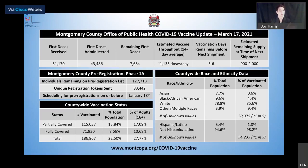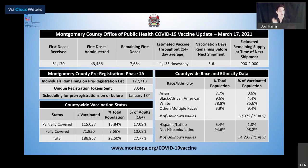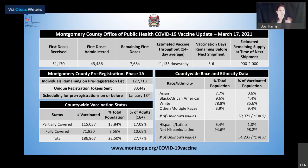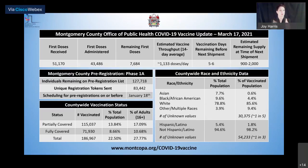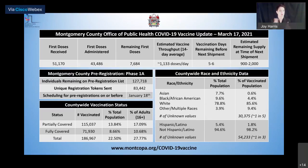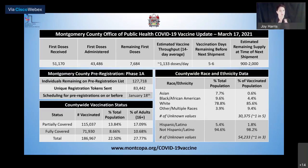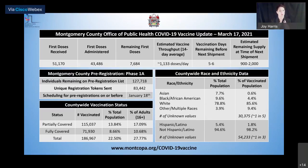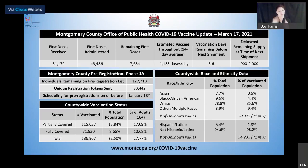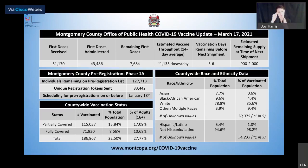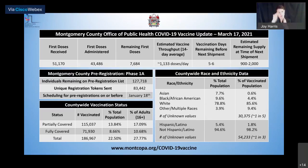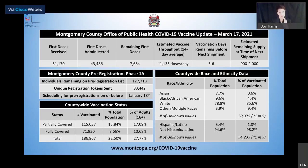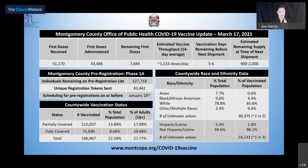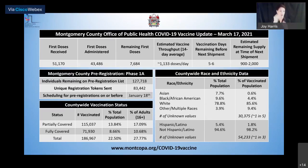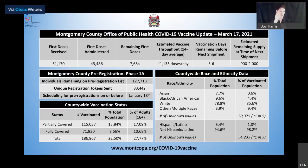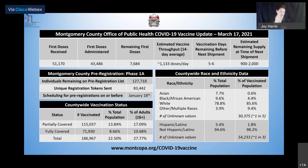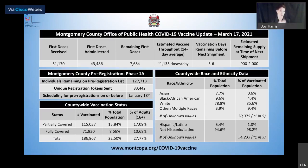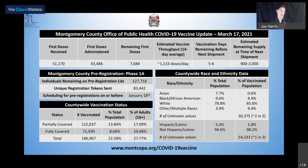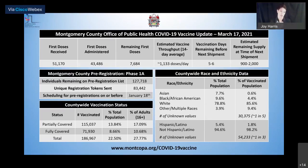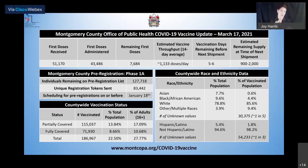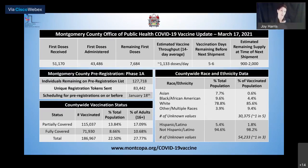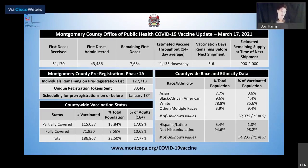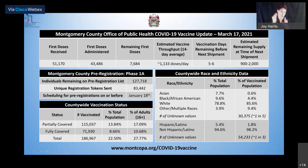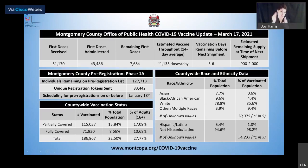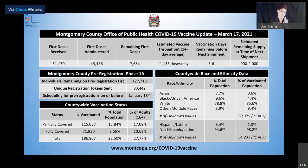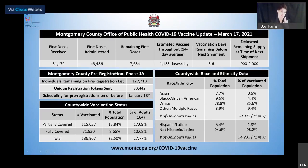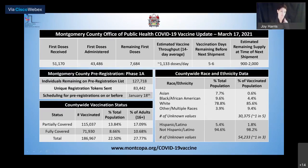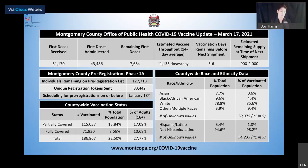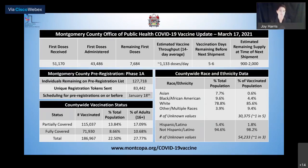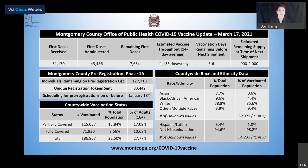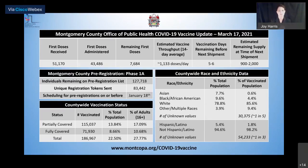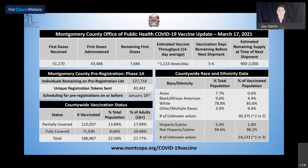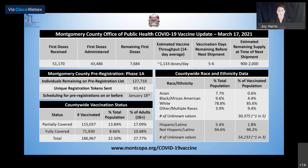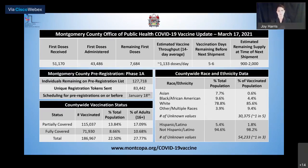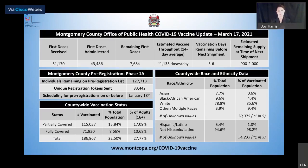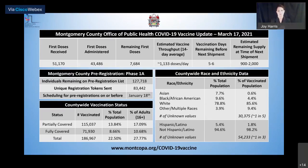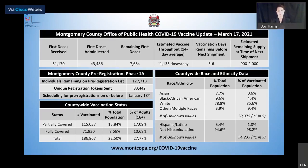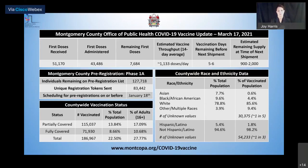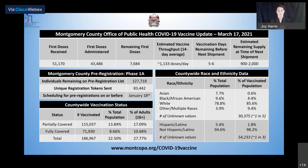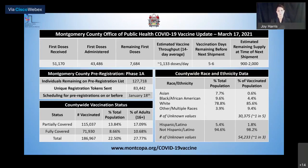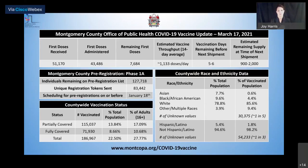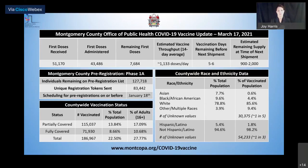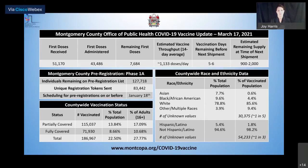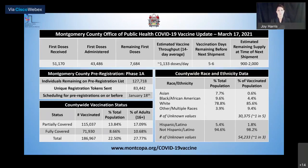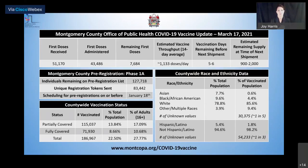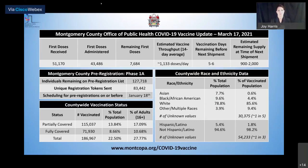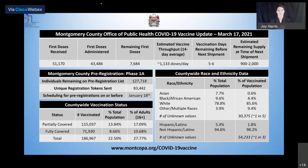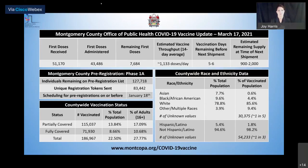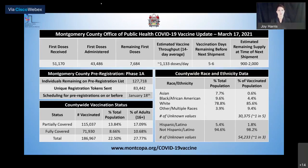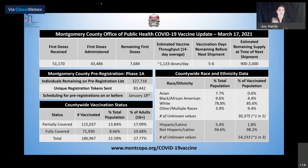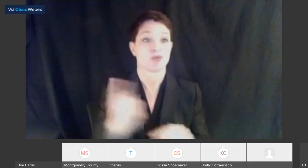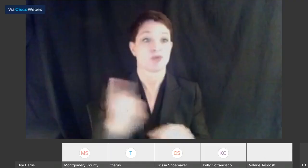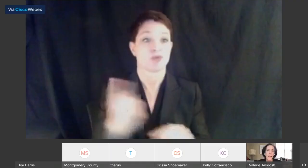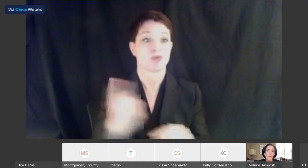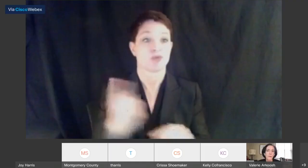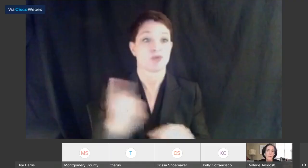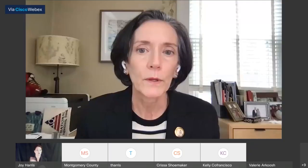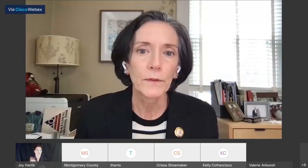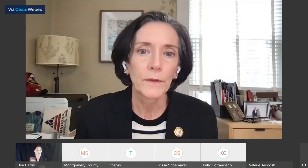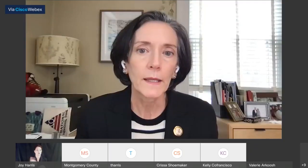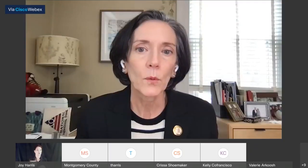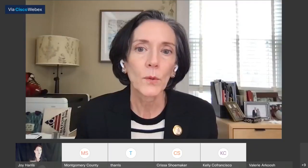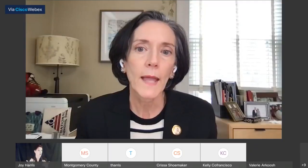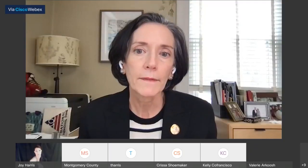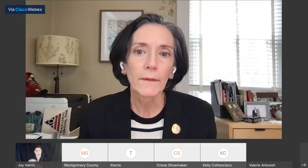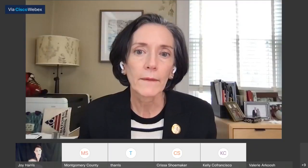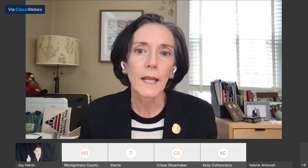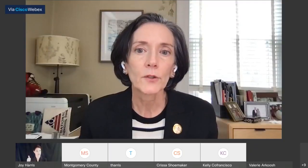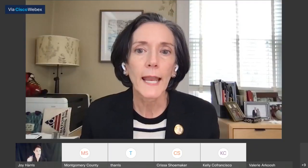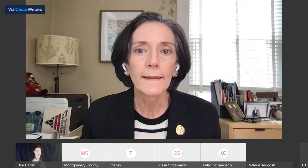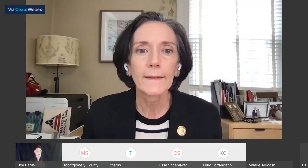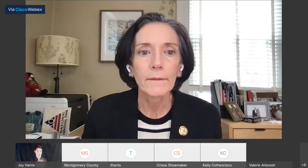information. Moving on to our regular updates. Since the March 10th press briefing, we have 787